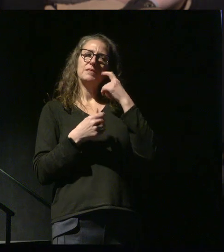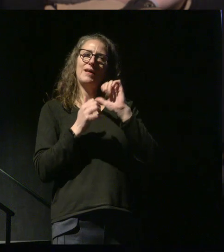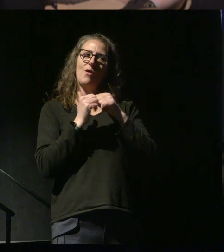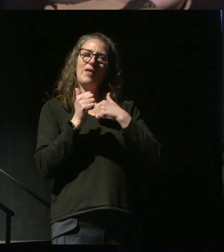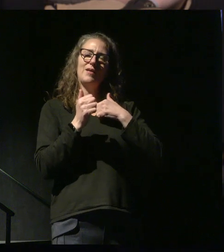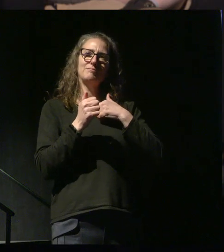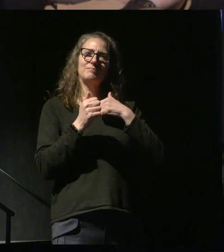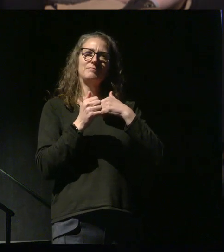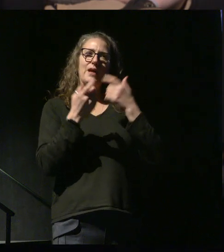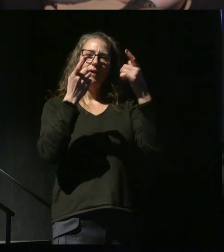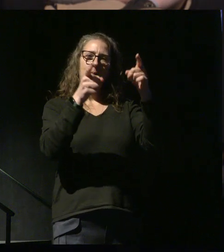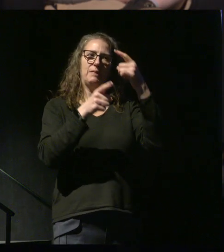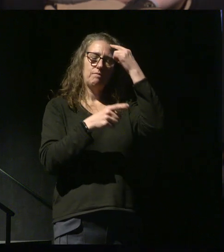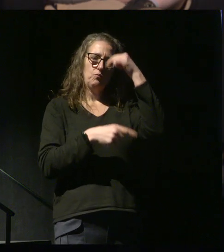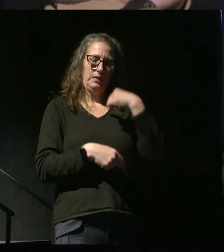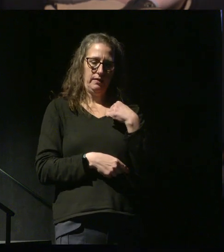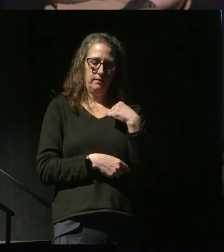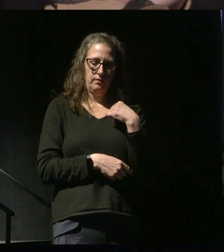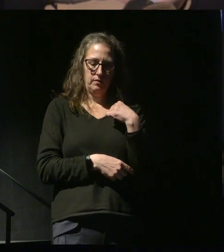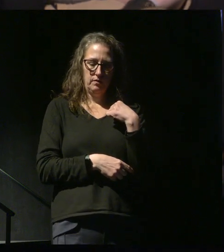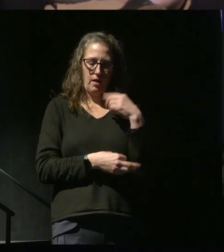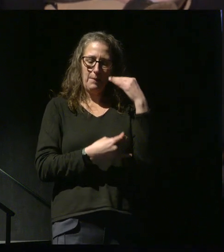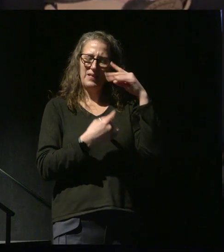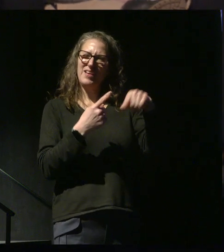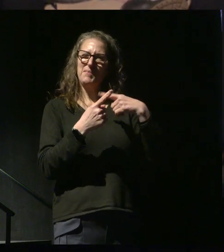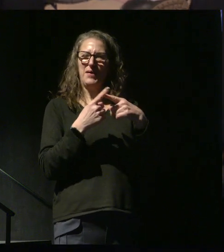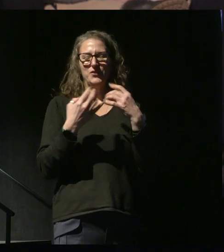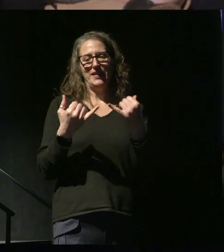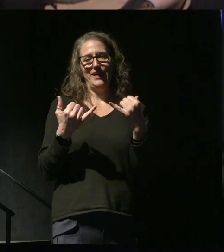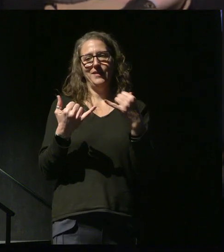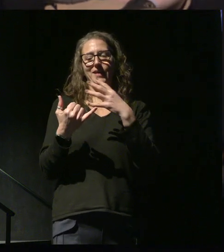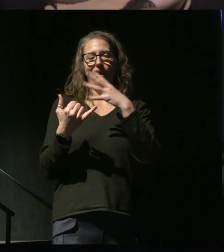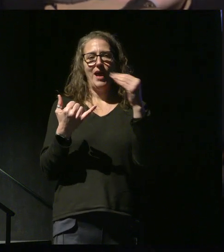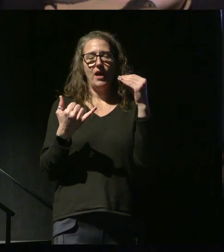in thinking about today and just reflecting about our,